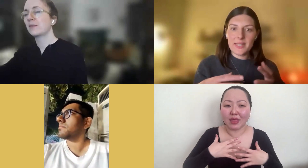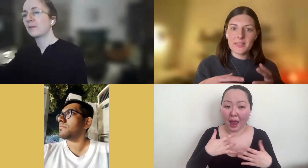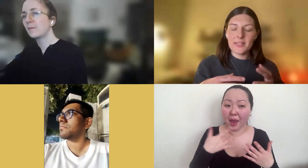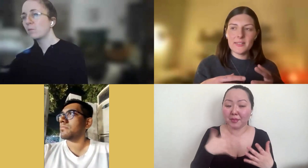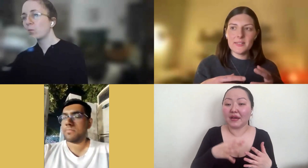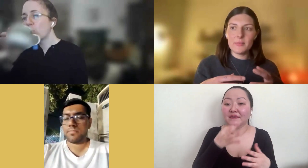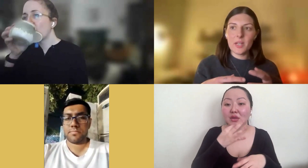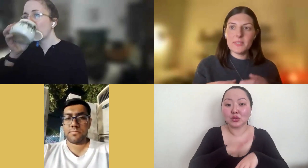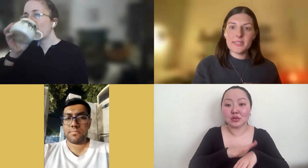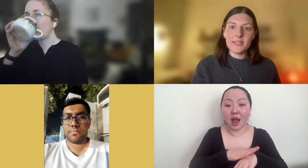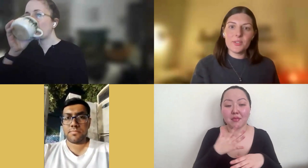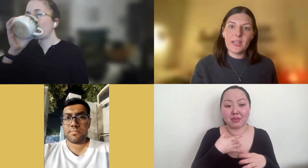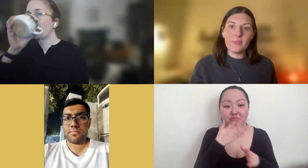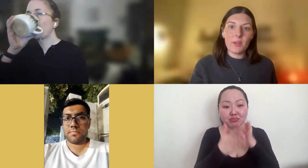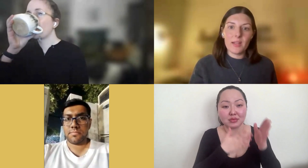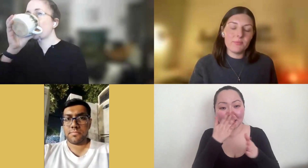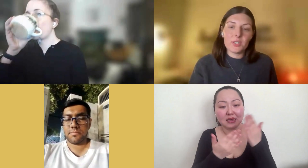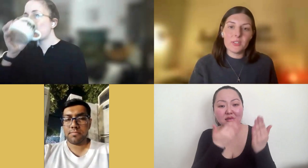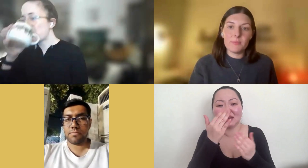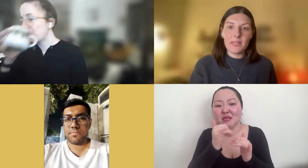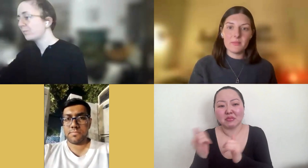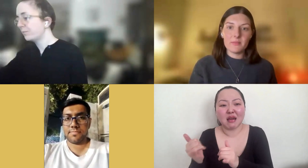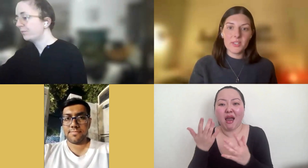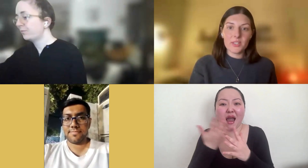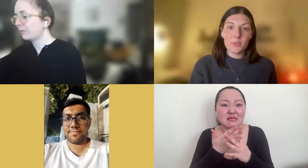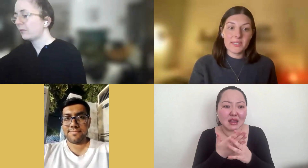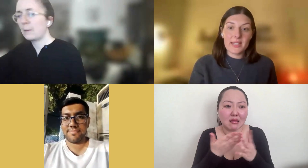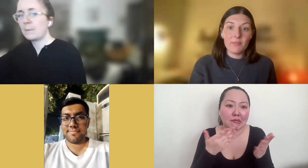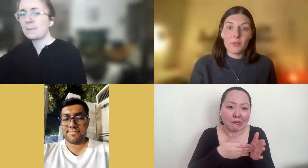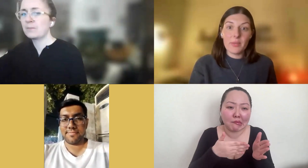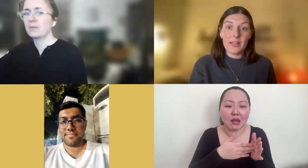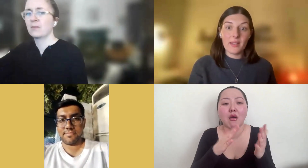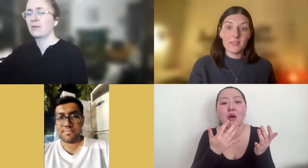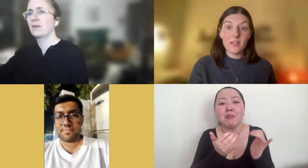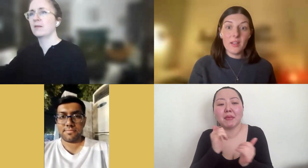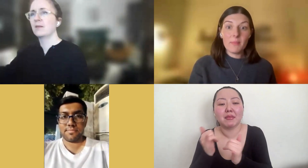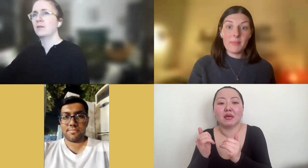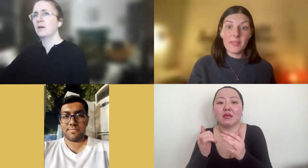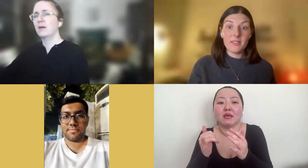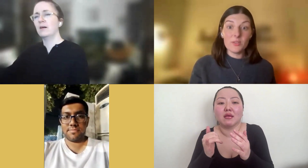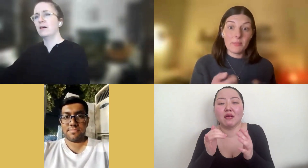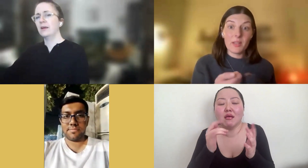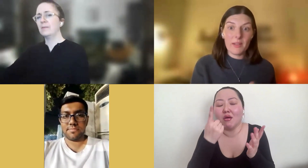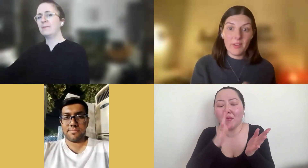Sometimes it is access and sometimes I just want to sit down for a minute and maybe do something